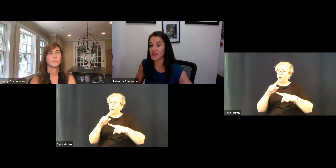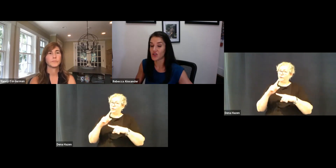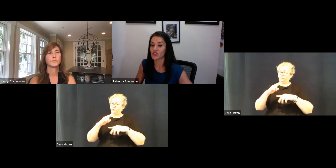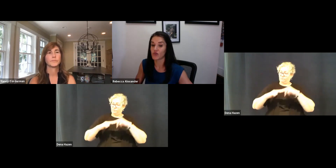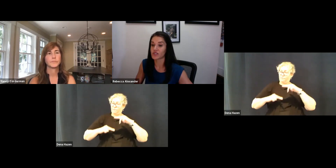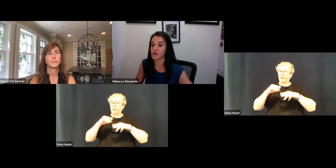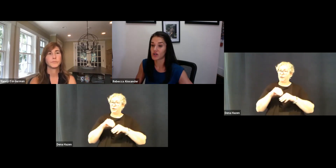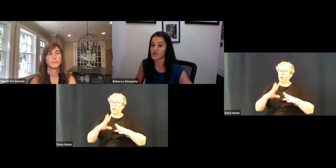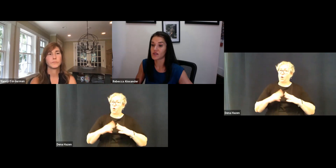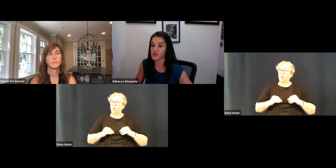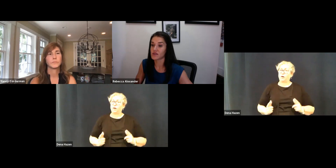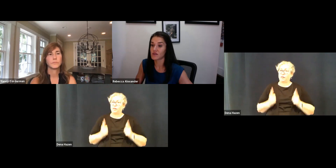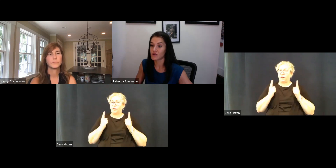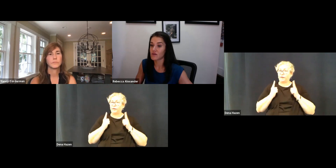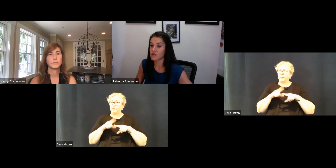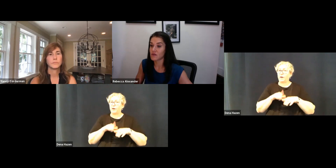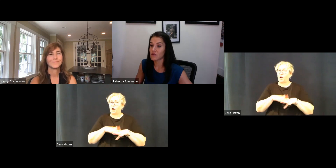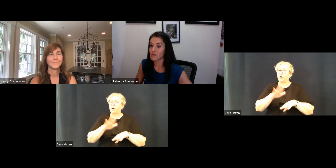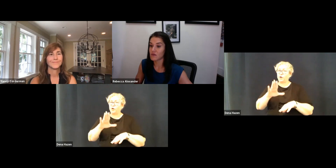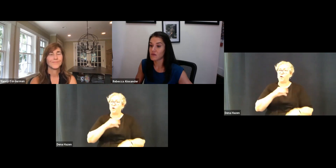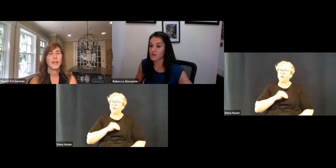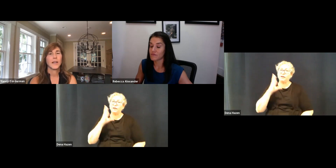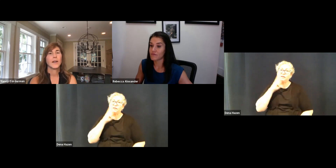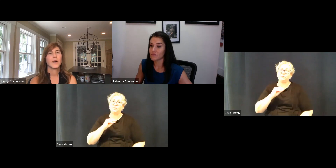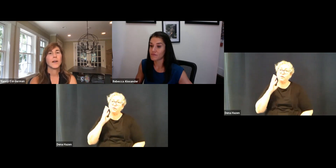based on your own experiences.